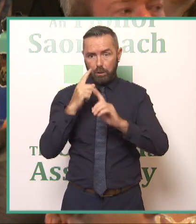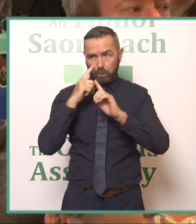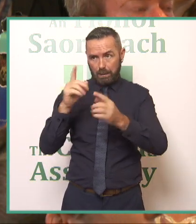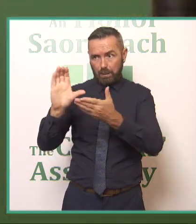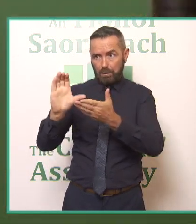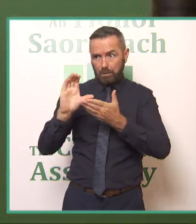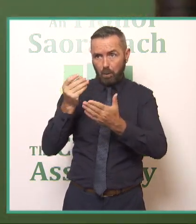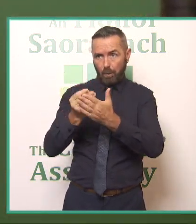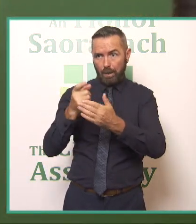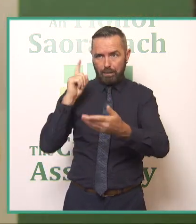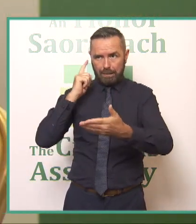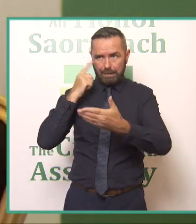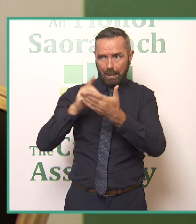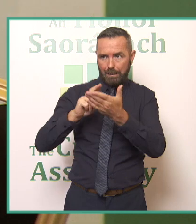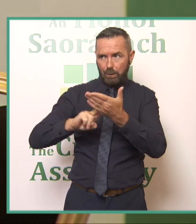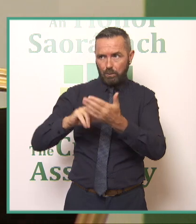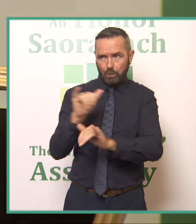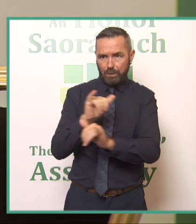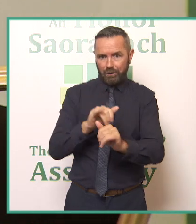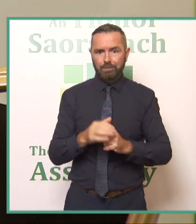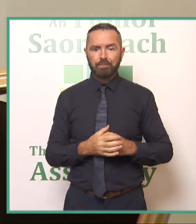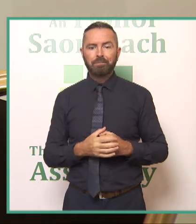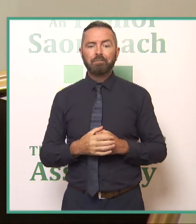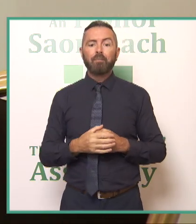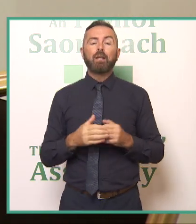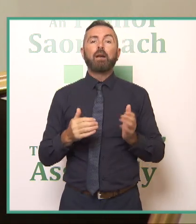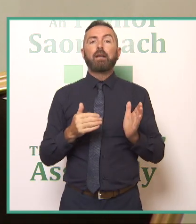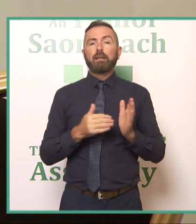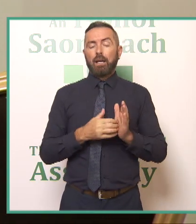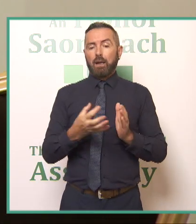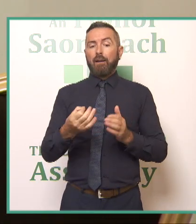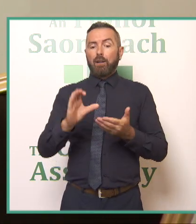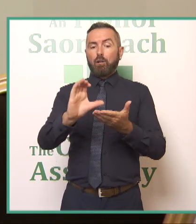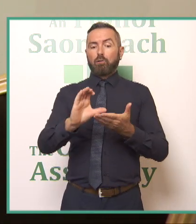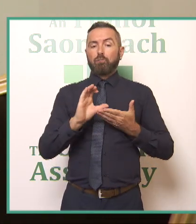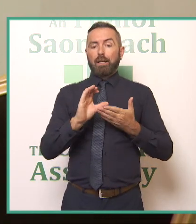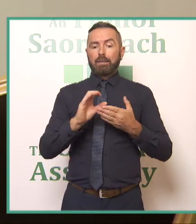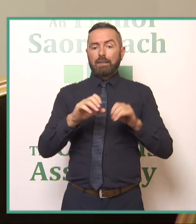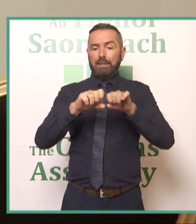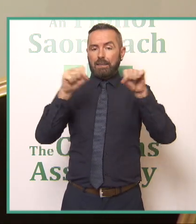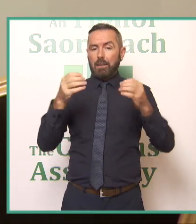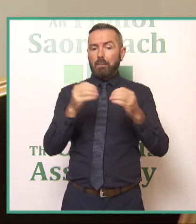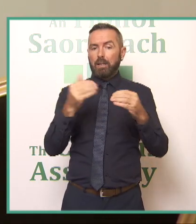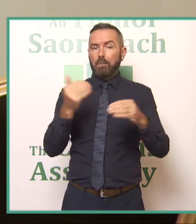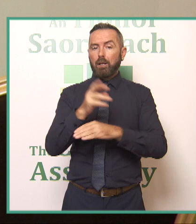thank you well so I I got a grant under a scheme that was mentioned by Richard earlier the native